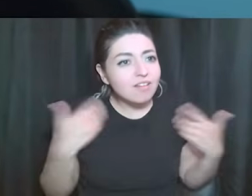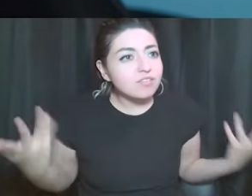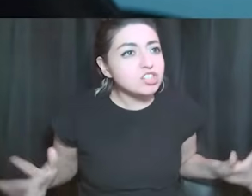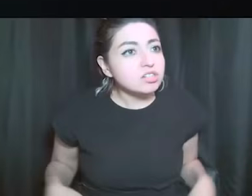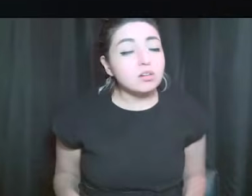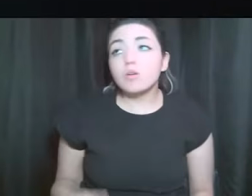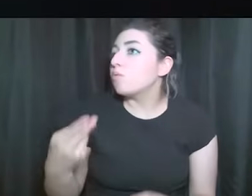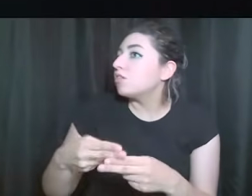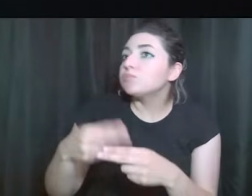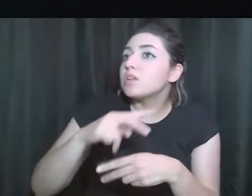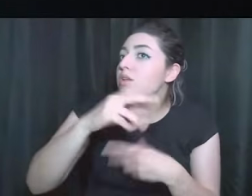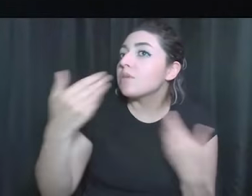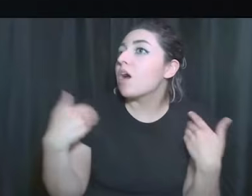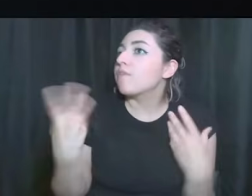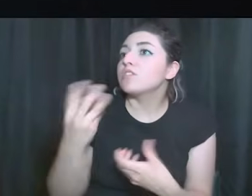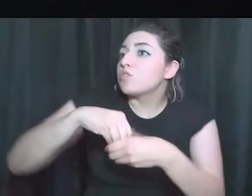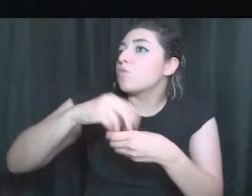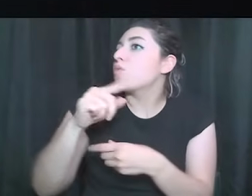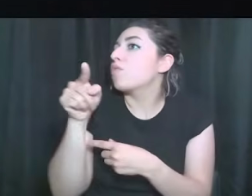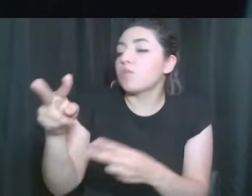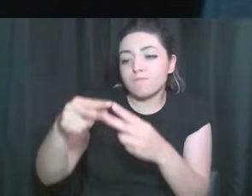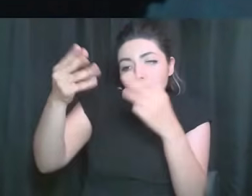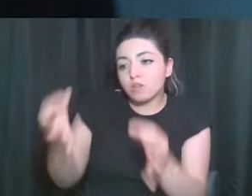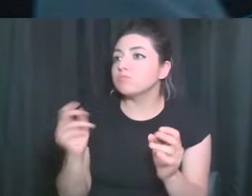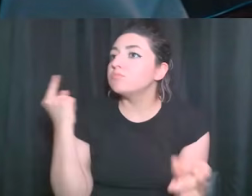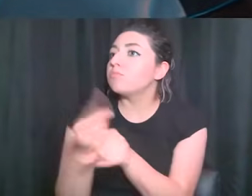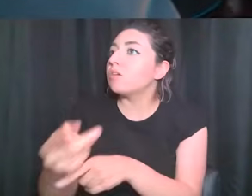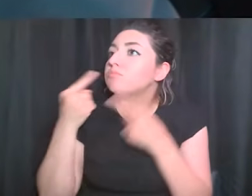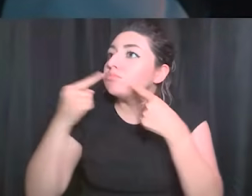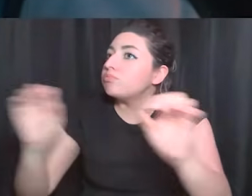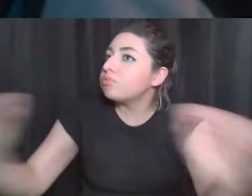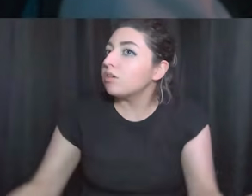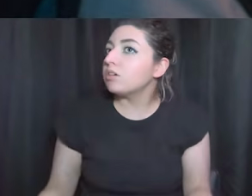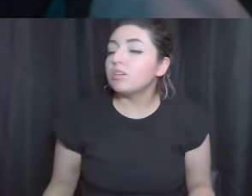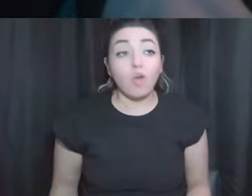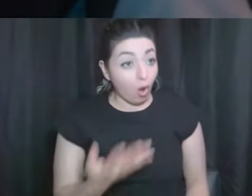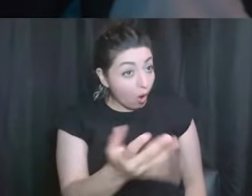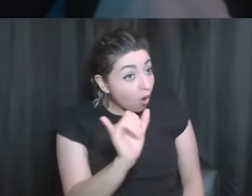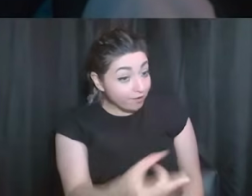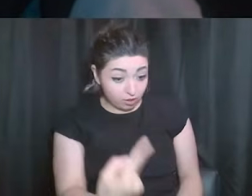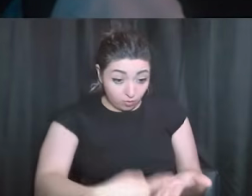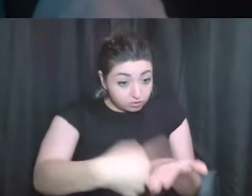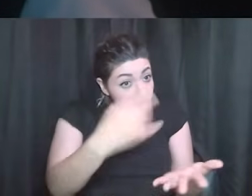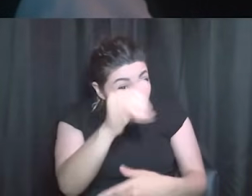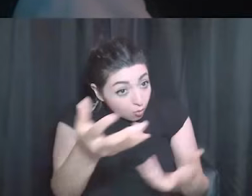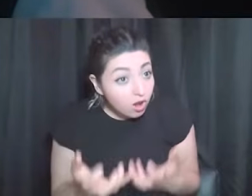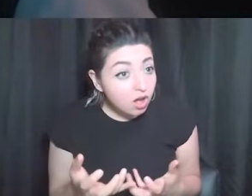You don't even have a name. What does my name have to do with you being a capable partner? Oh, you wanna make this about me? Huh? Fine.